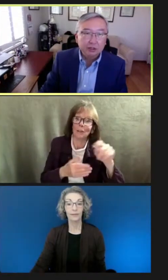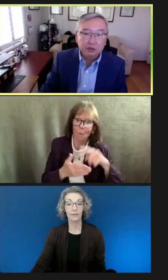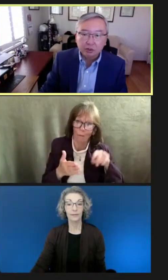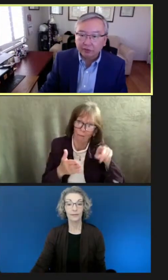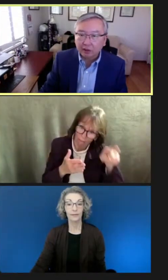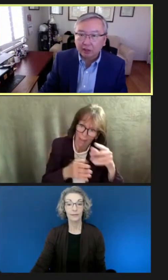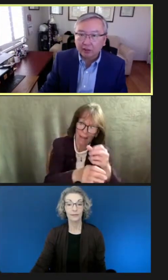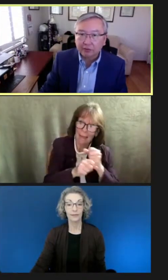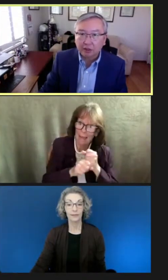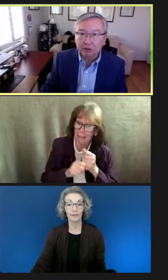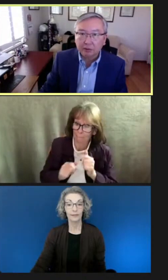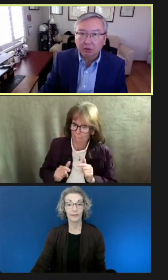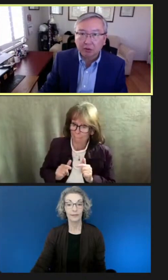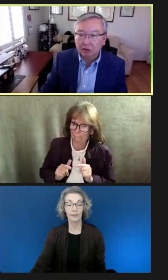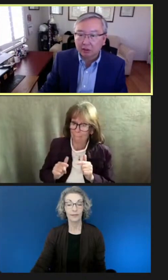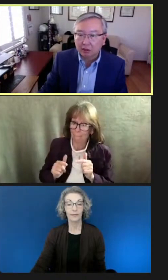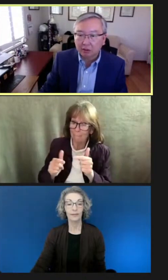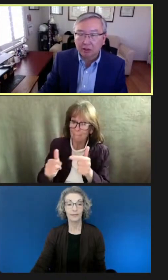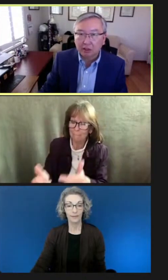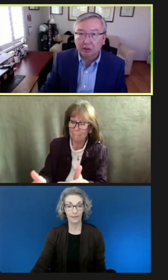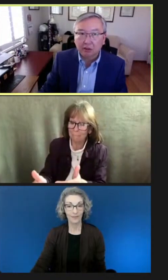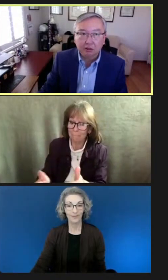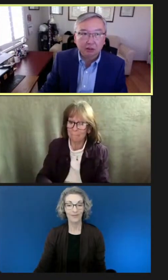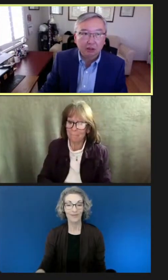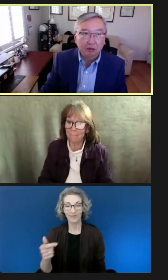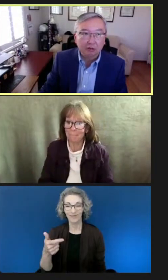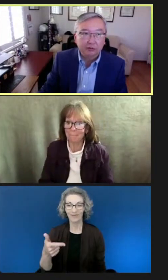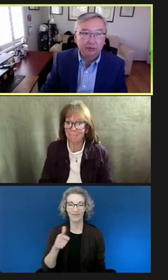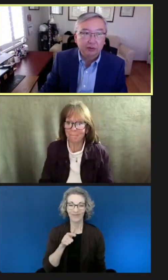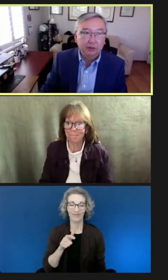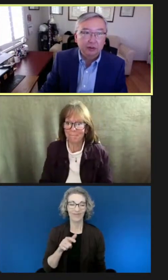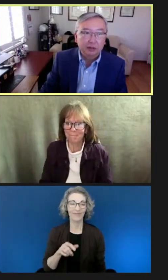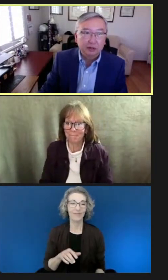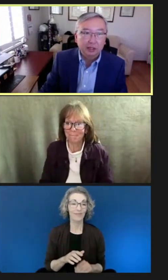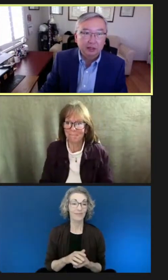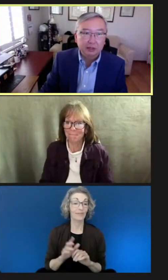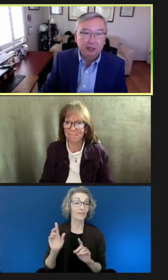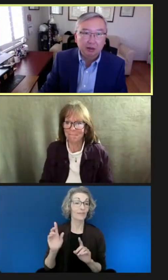So, so far I've talked about a lot of things that